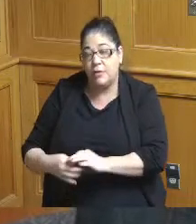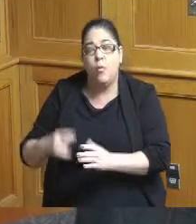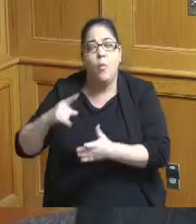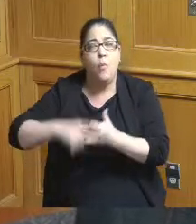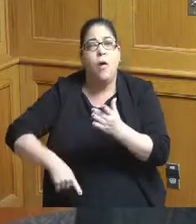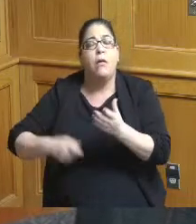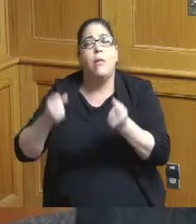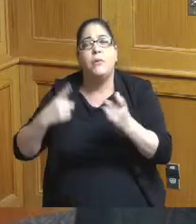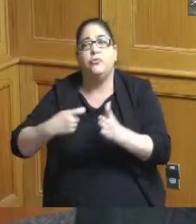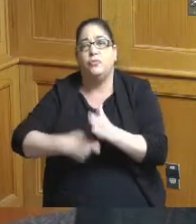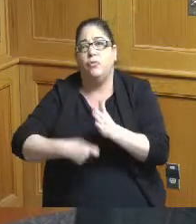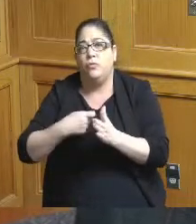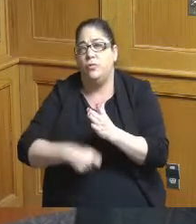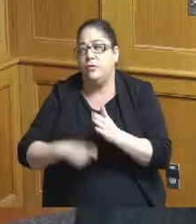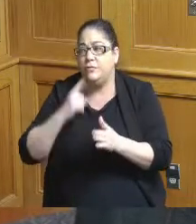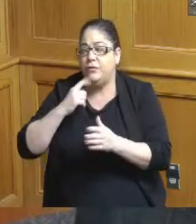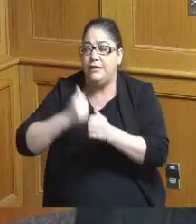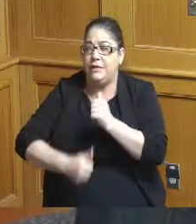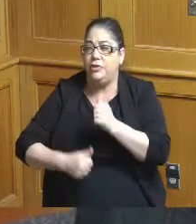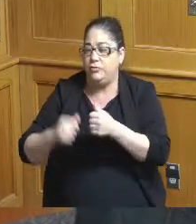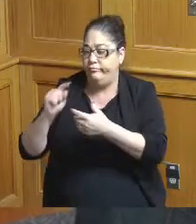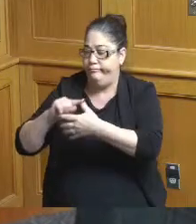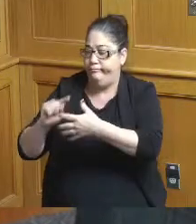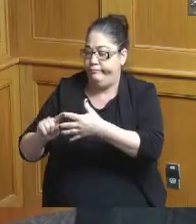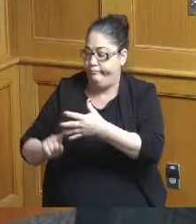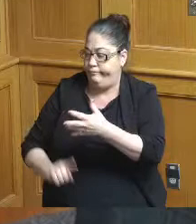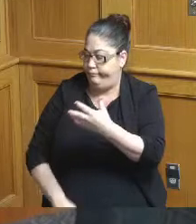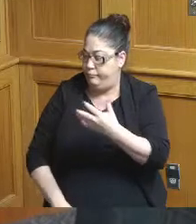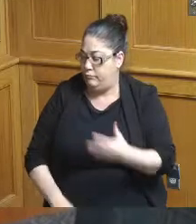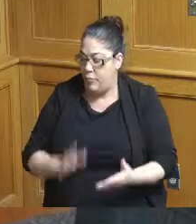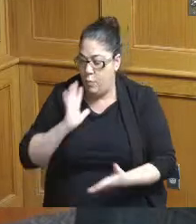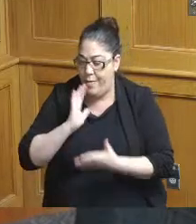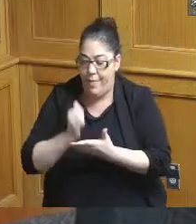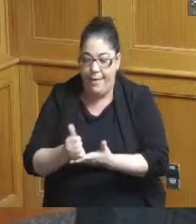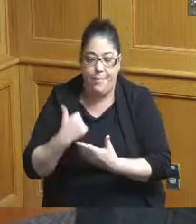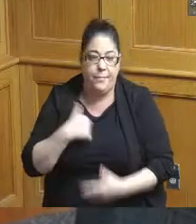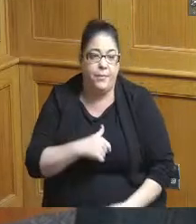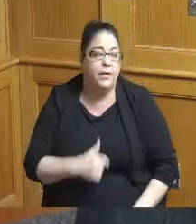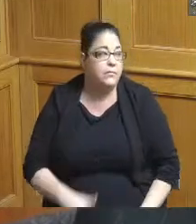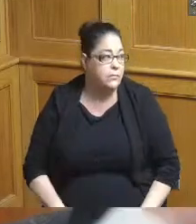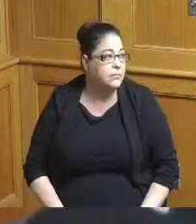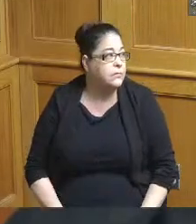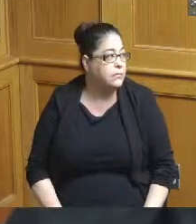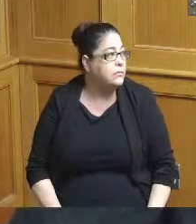that cost would be related to each of these items I think that might help us as we move through our